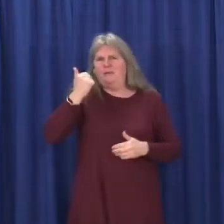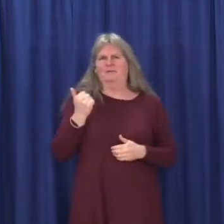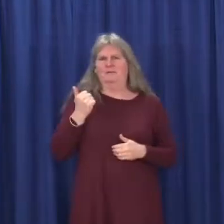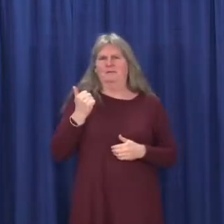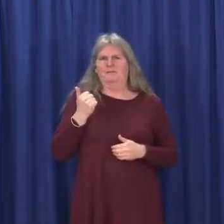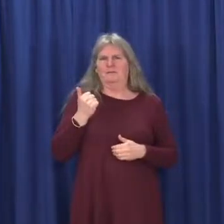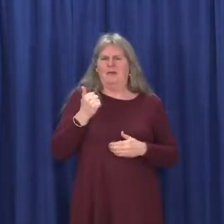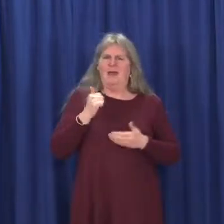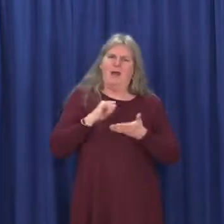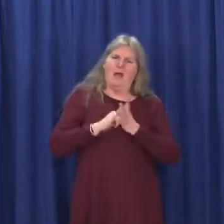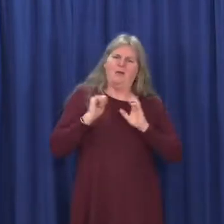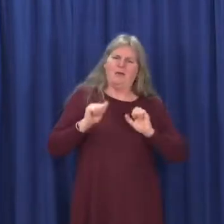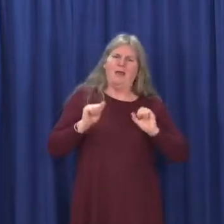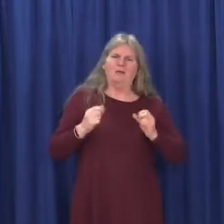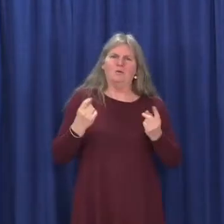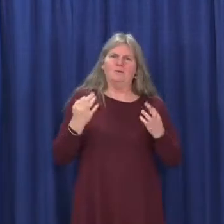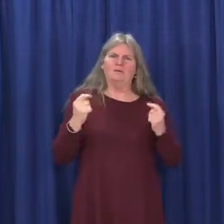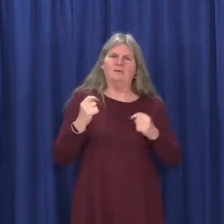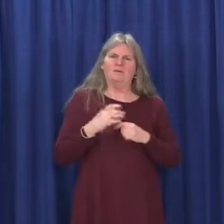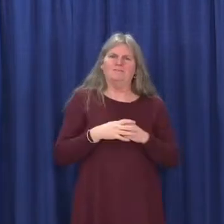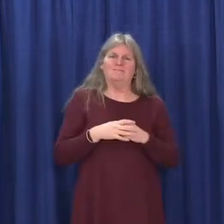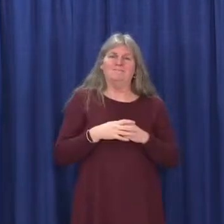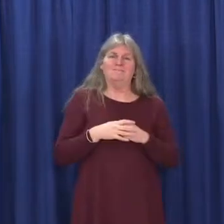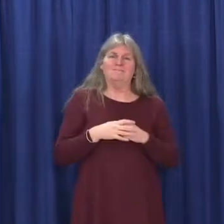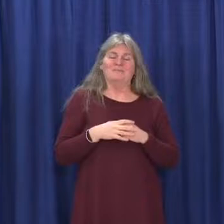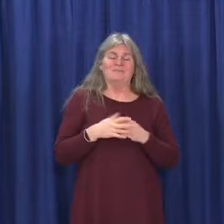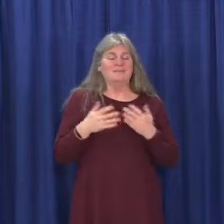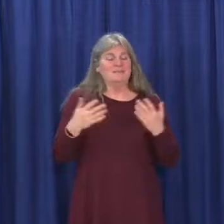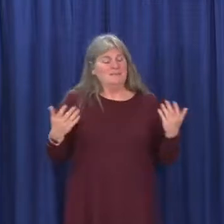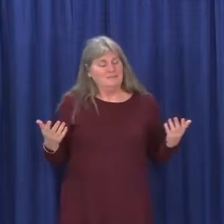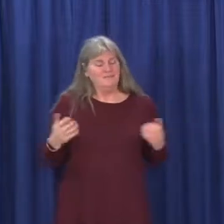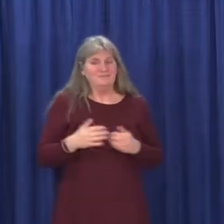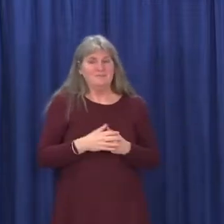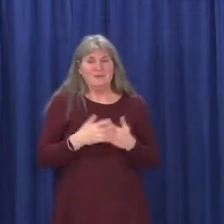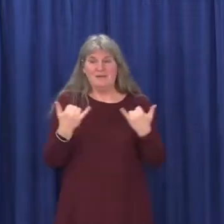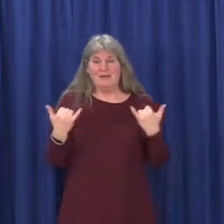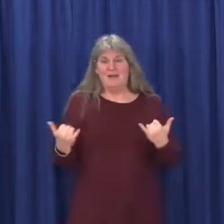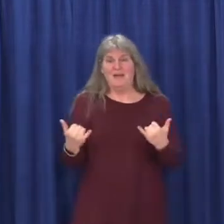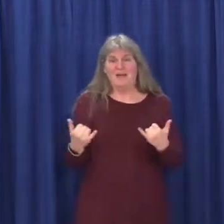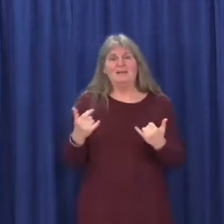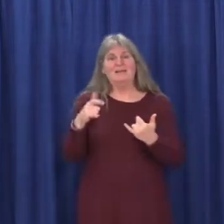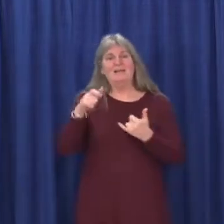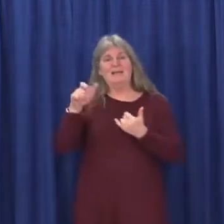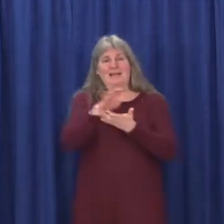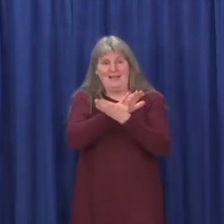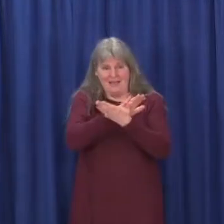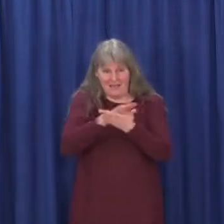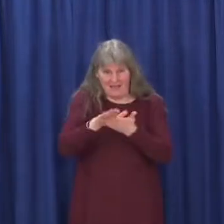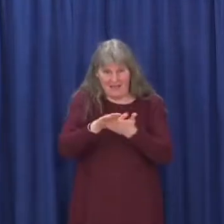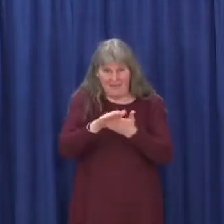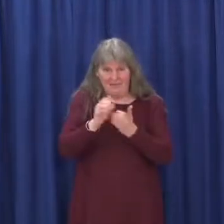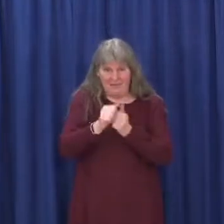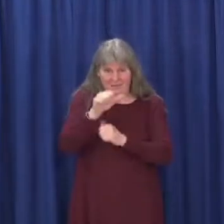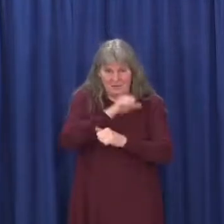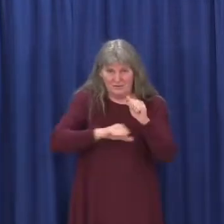that we can. What we need now is kindness, the ability to listen,